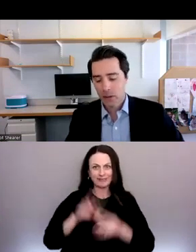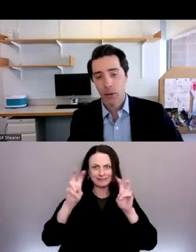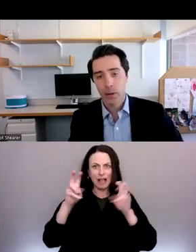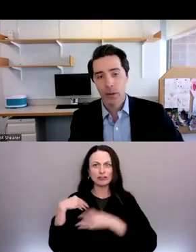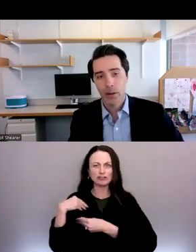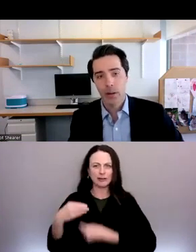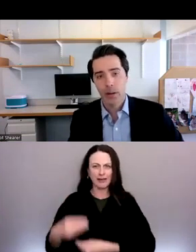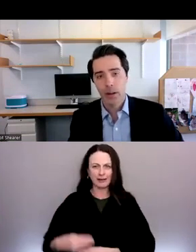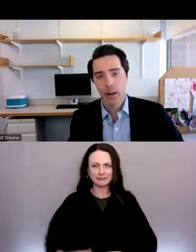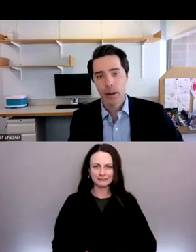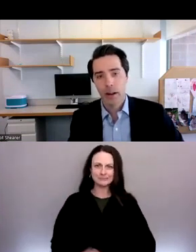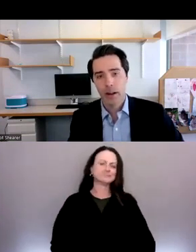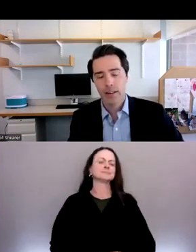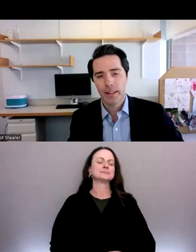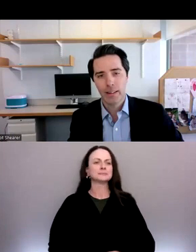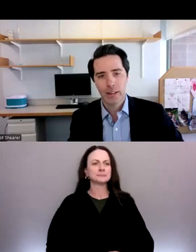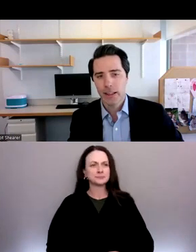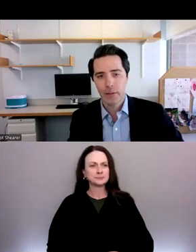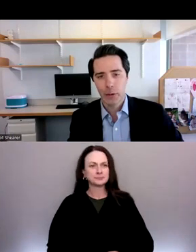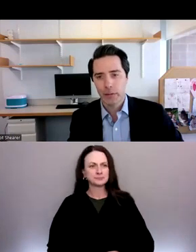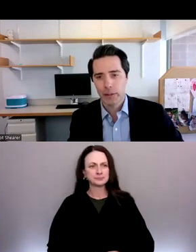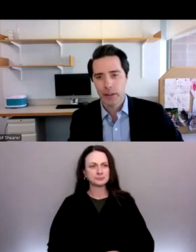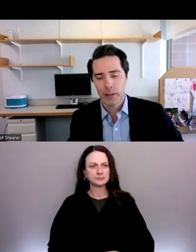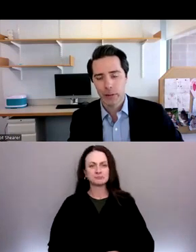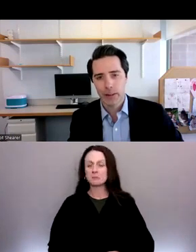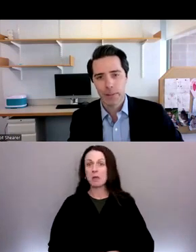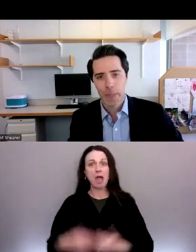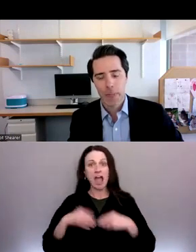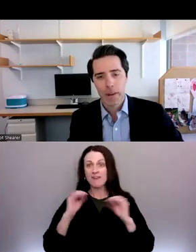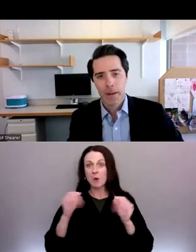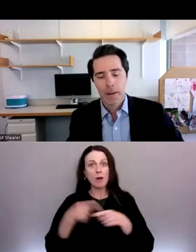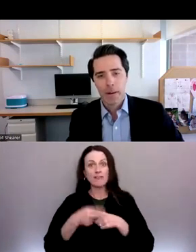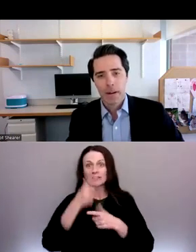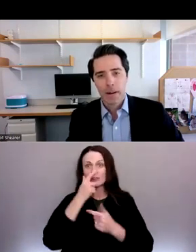um so I'd like to just say I have no conflicts